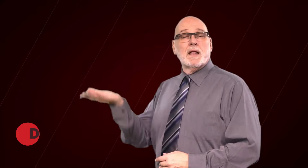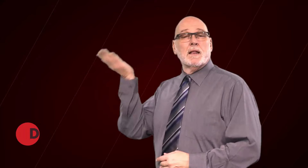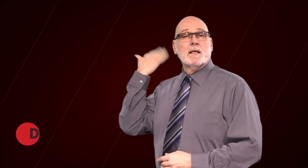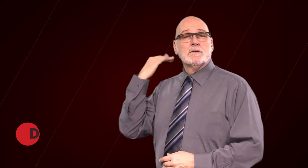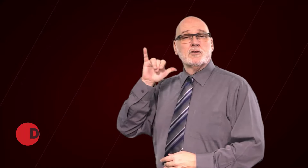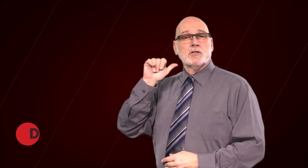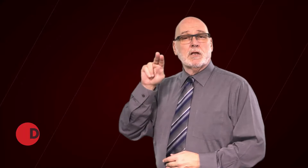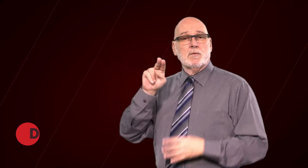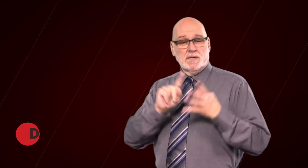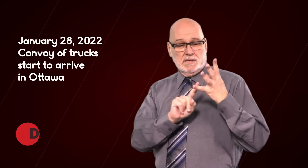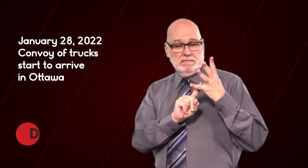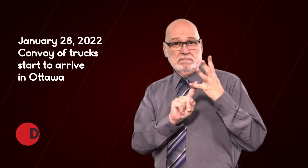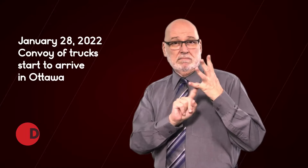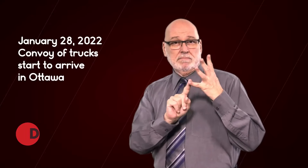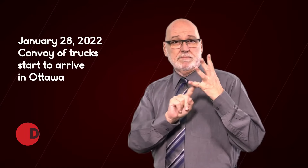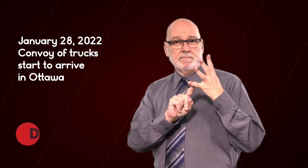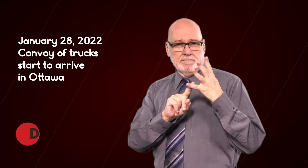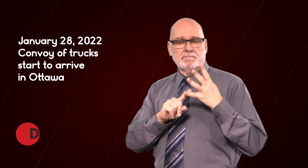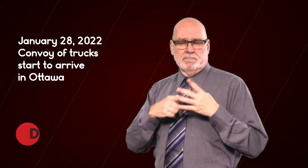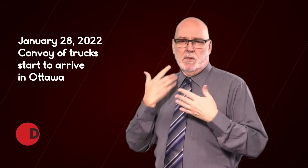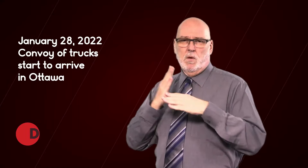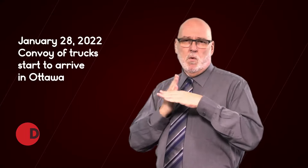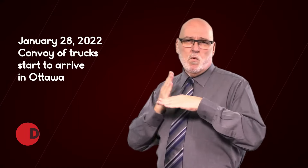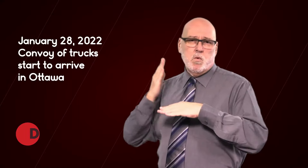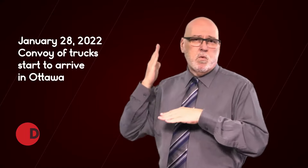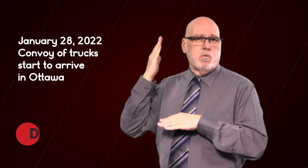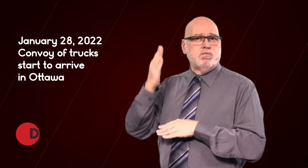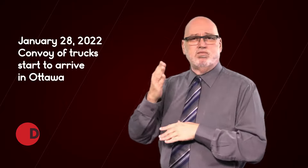[Anselmo]: In late January,